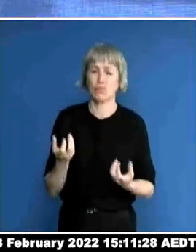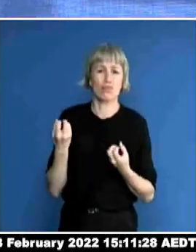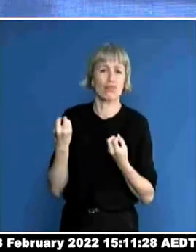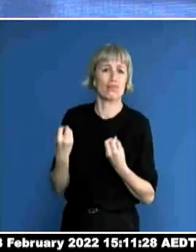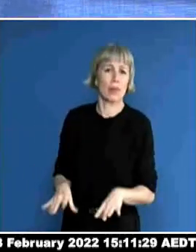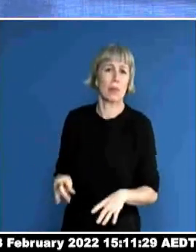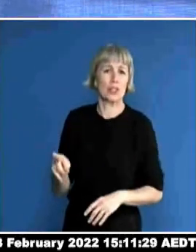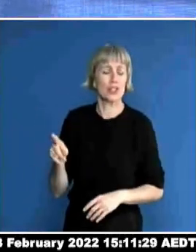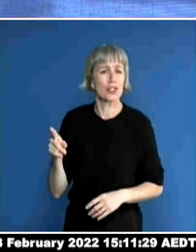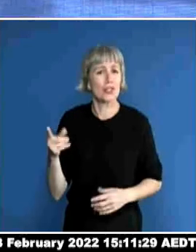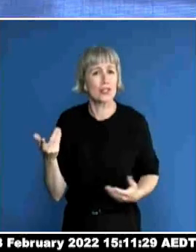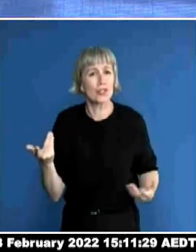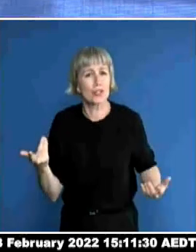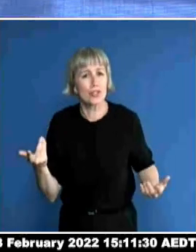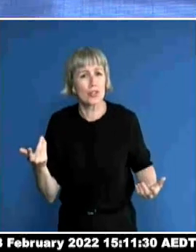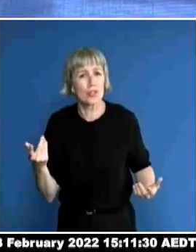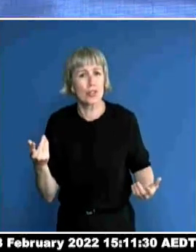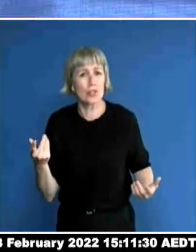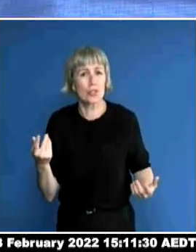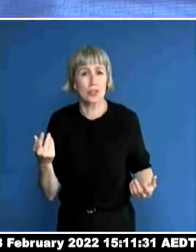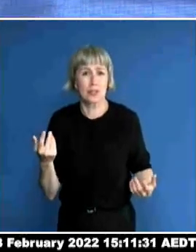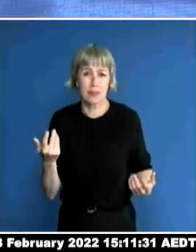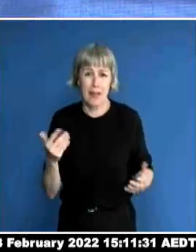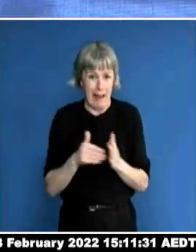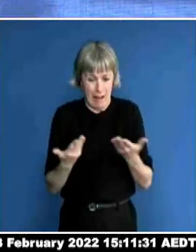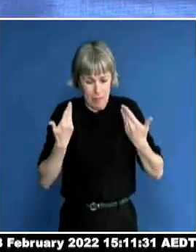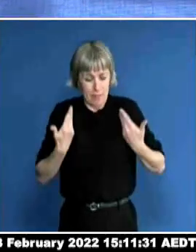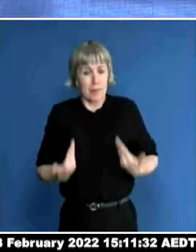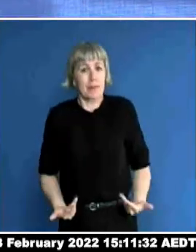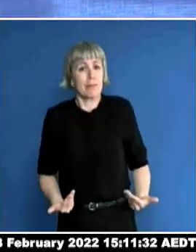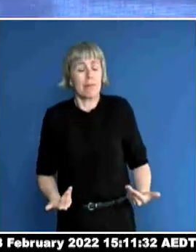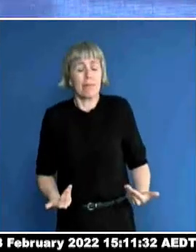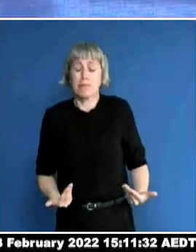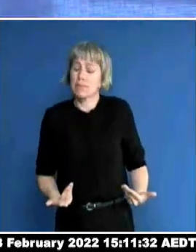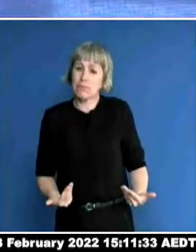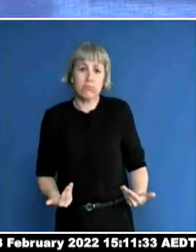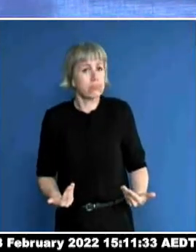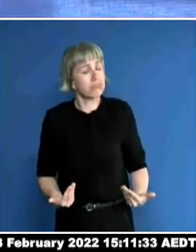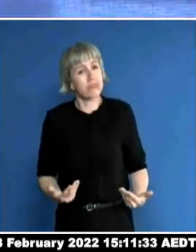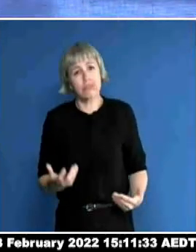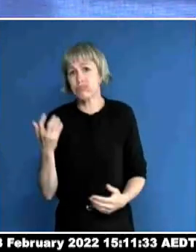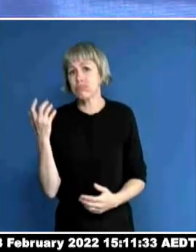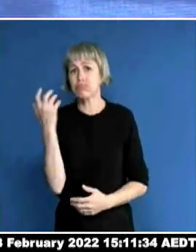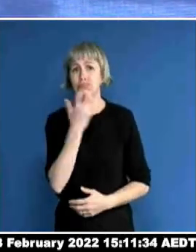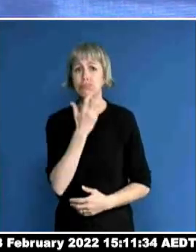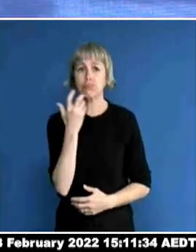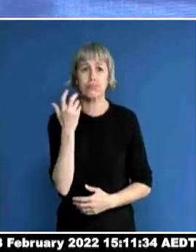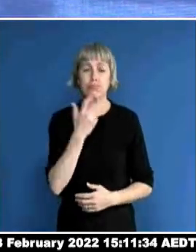Can I ask you this: you resigned from your employment.